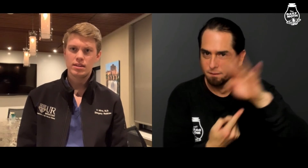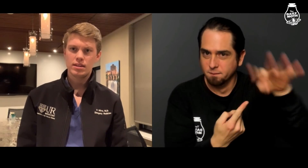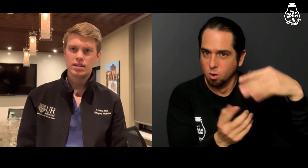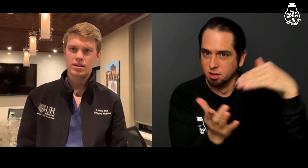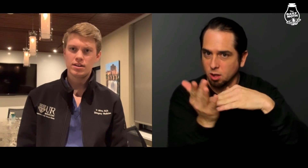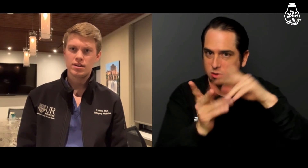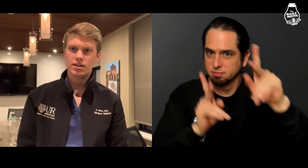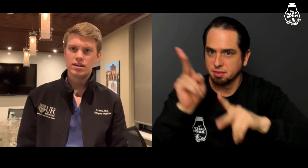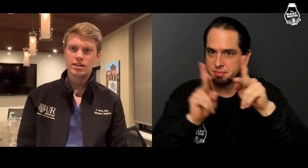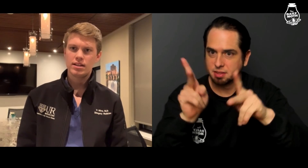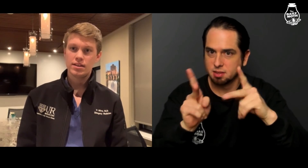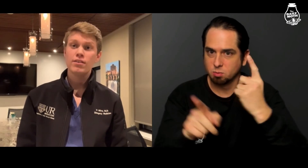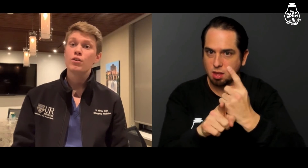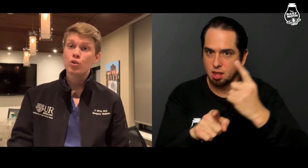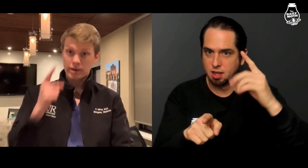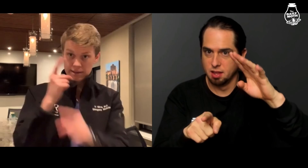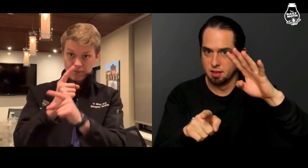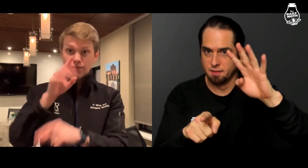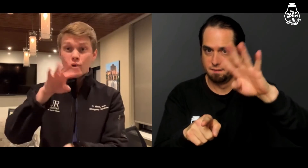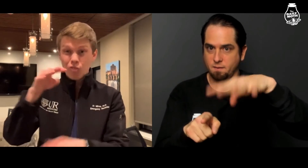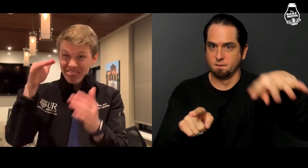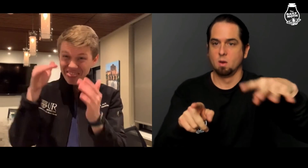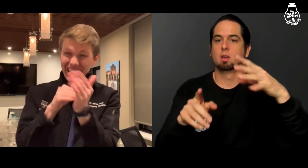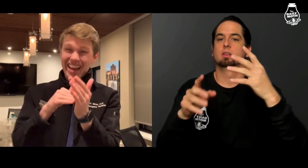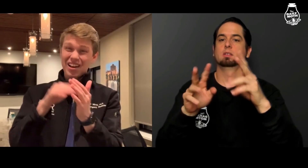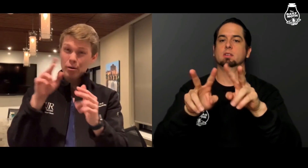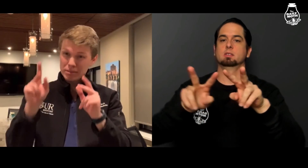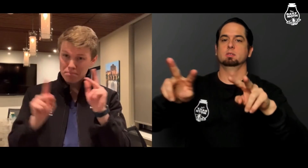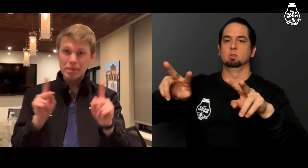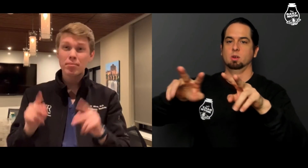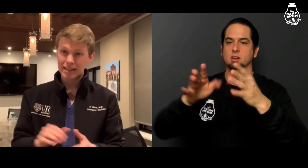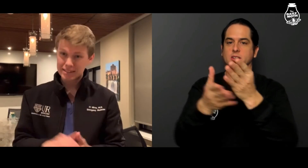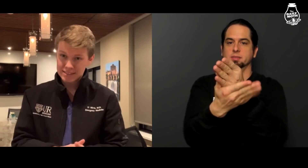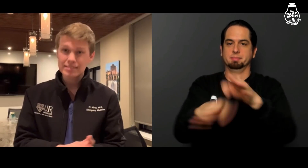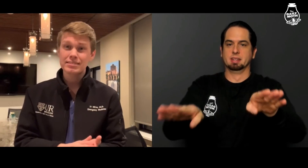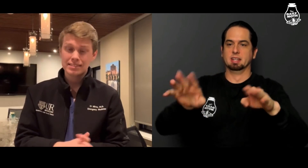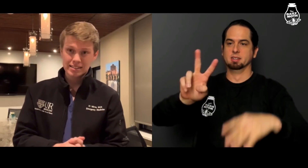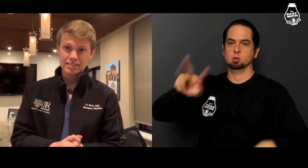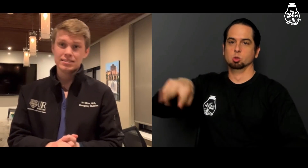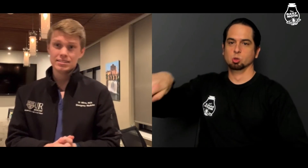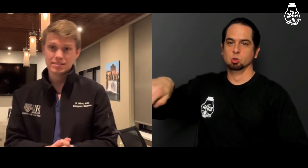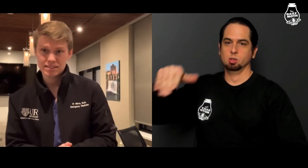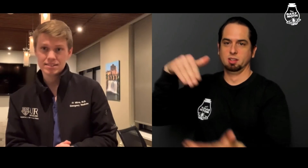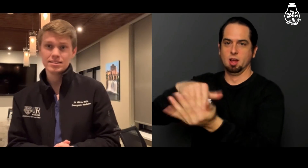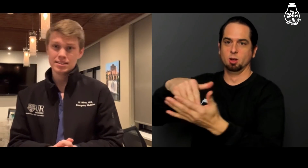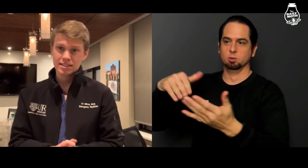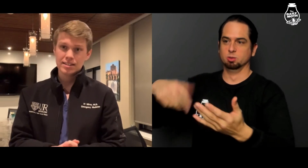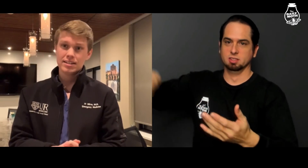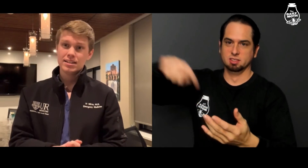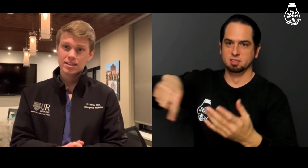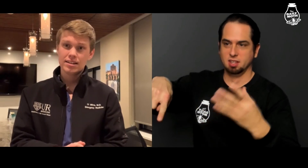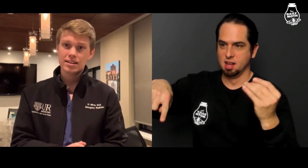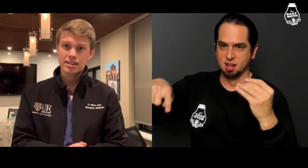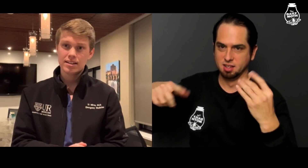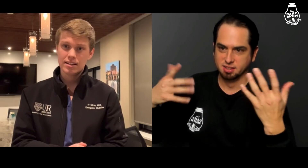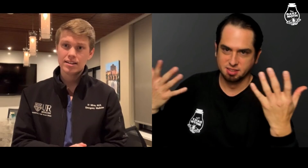with 44,000 people, right? Right, 44,000 people. So you split that up to 22,000 people,